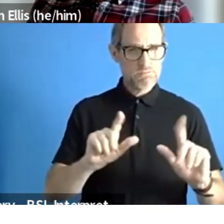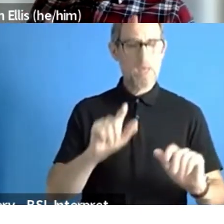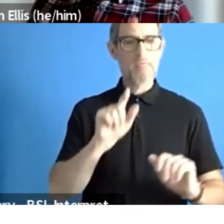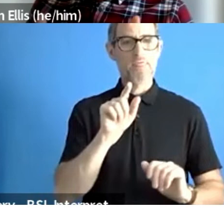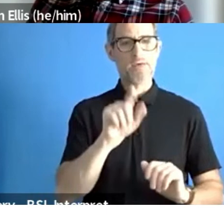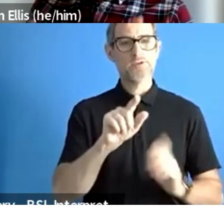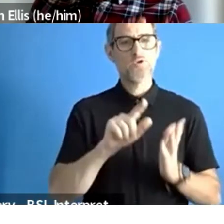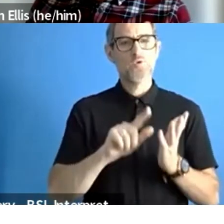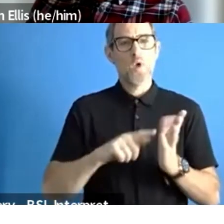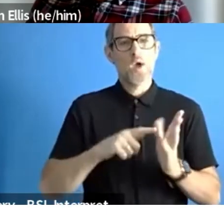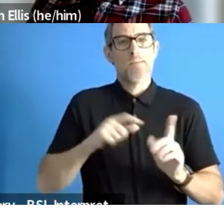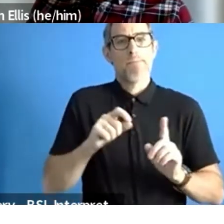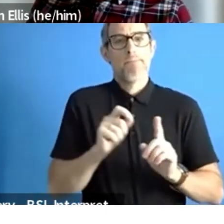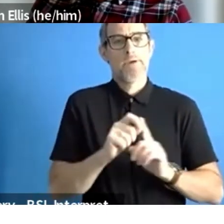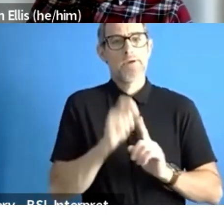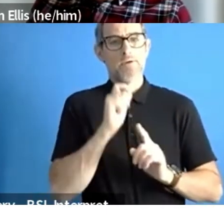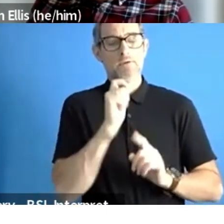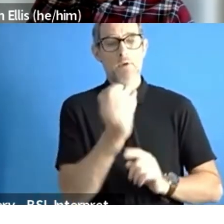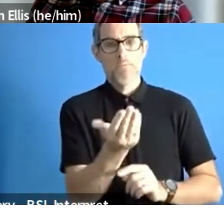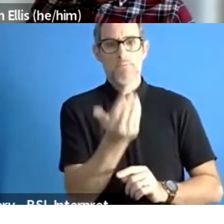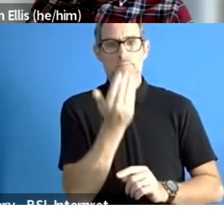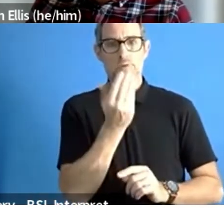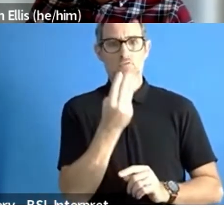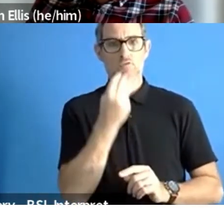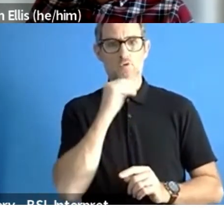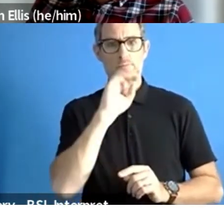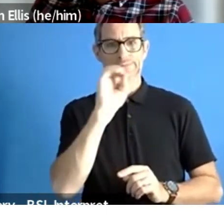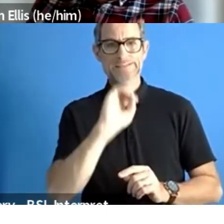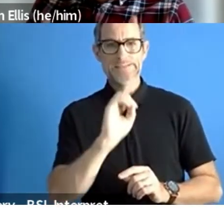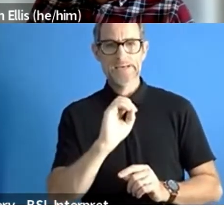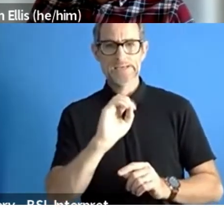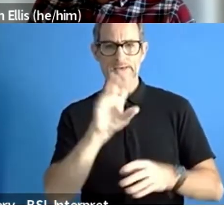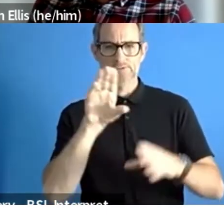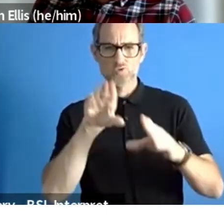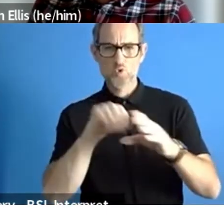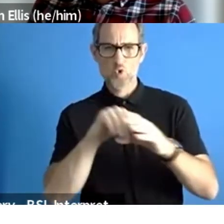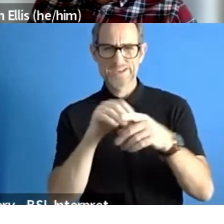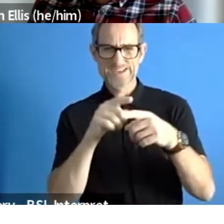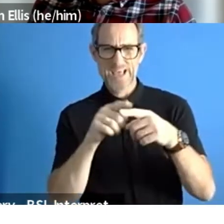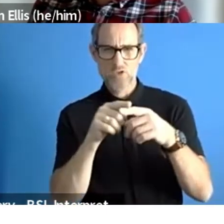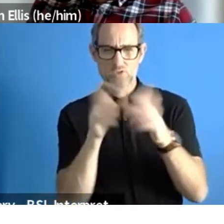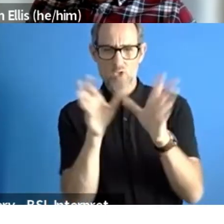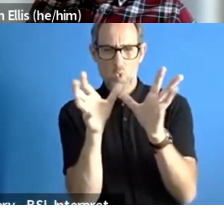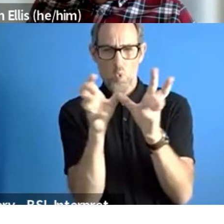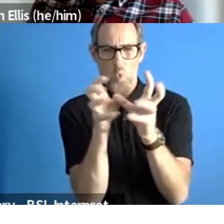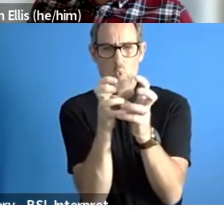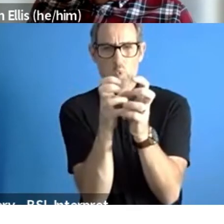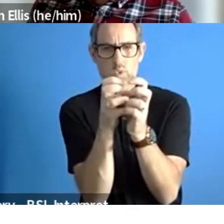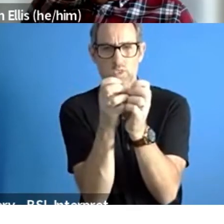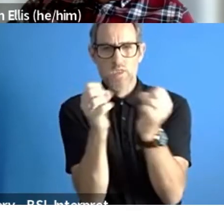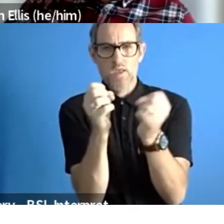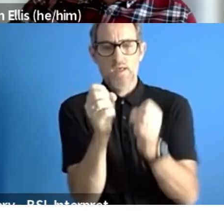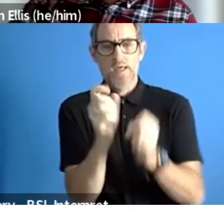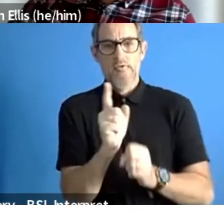UAP zoomed into 300% and you can see it's lost content so that's a WCAG